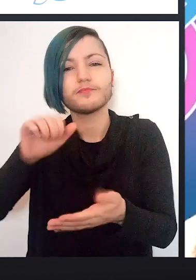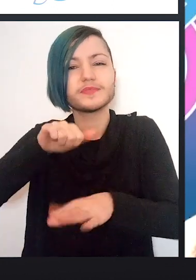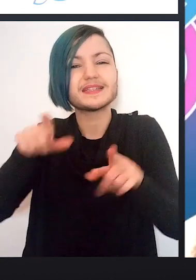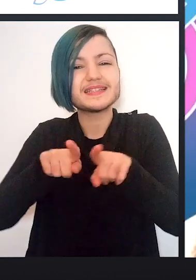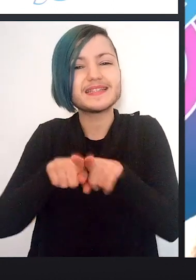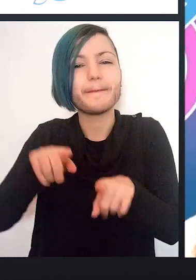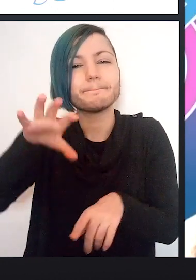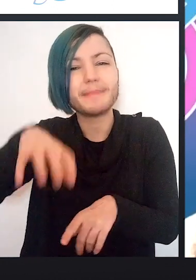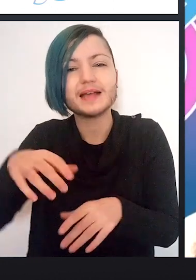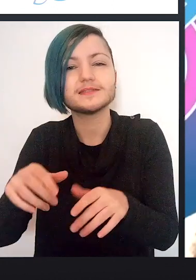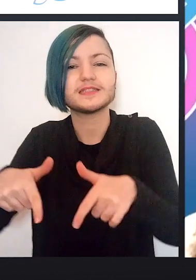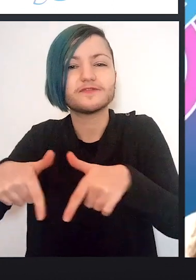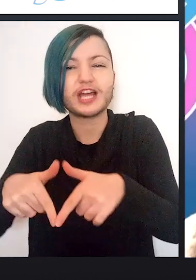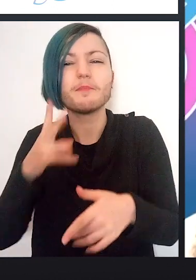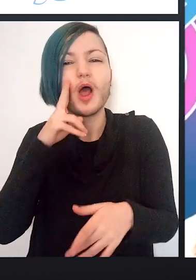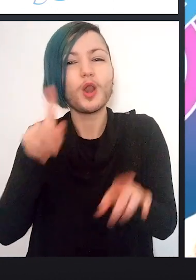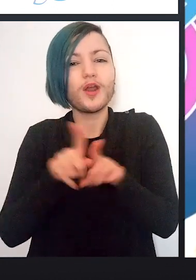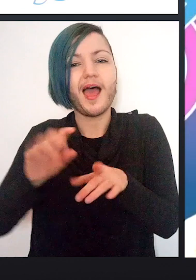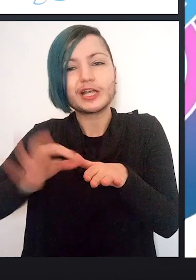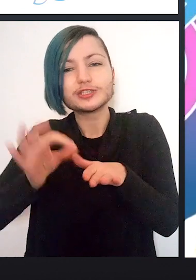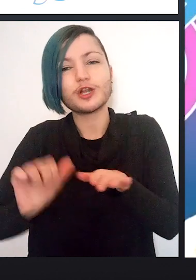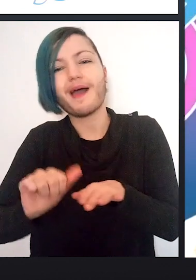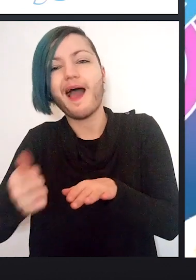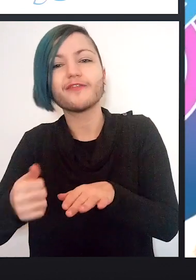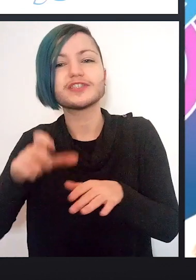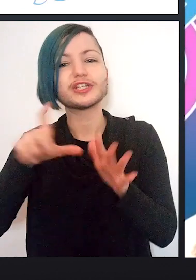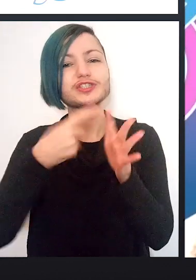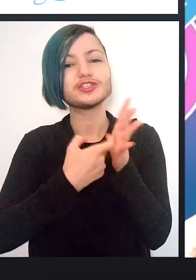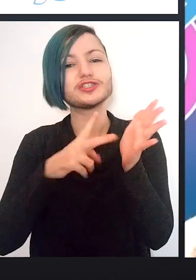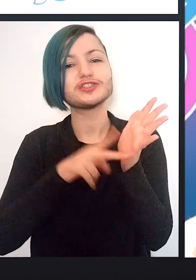As if it's just been sewn up after having the cervix removed.